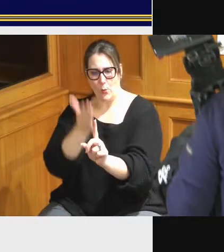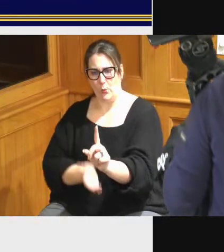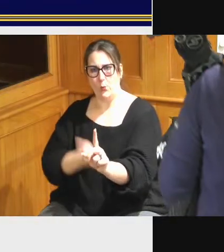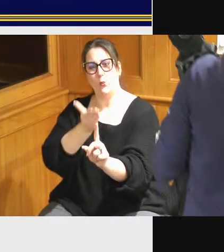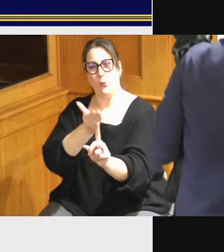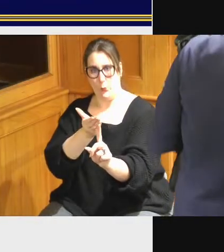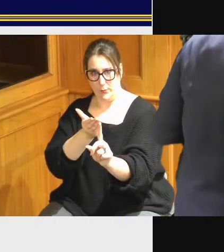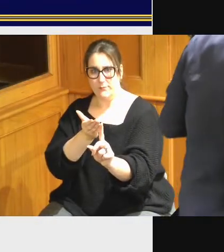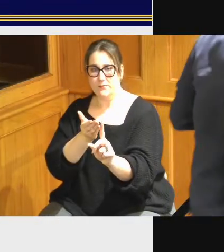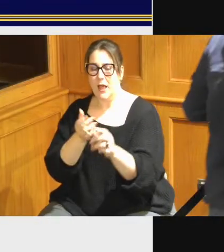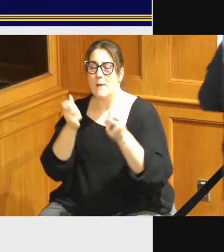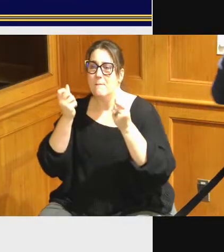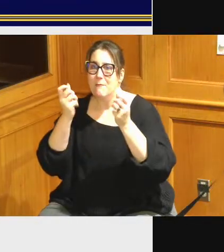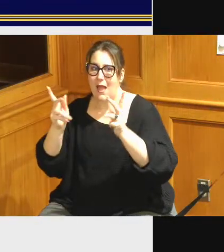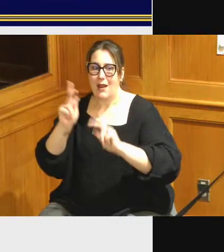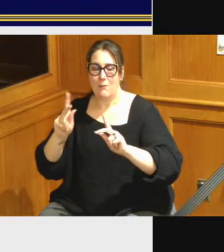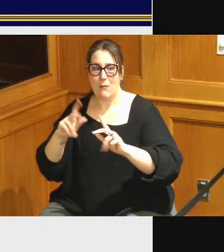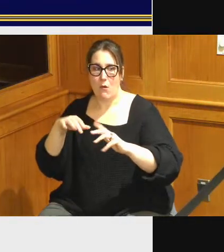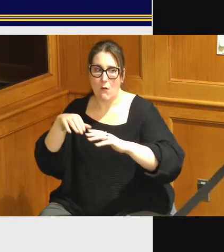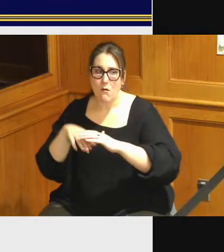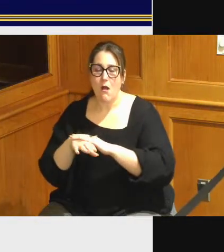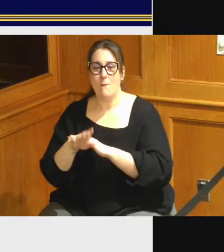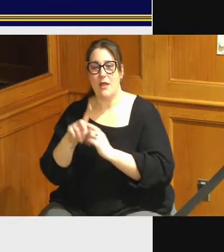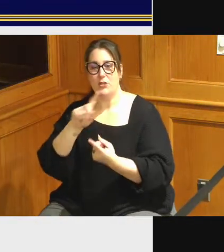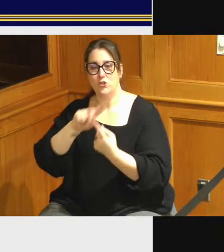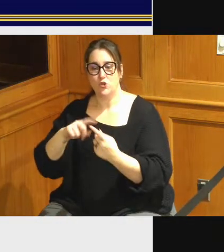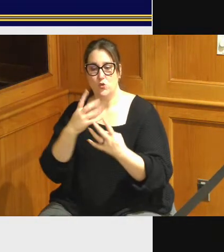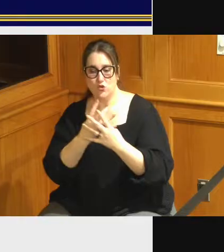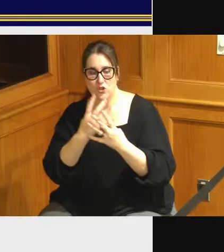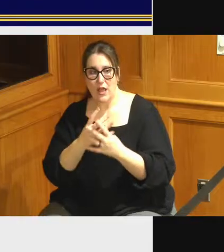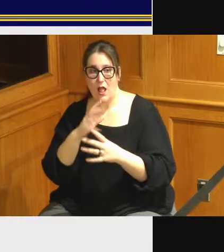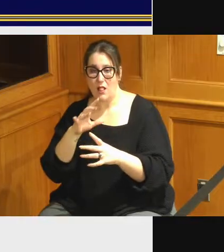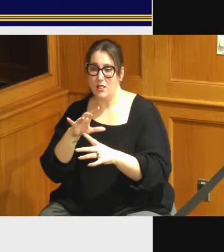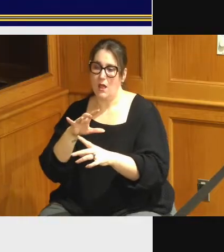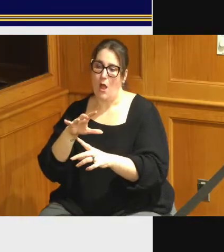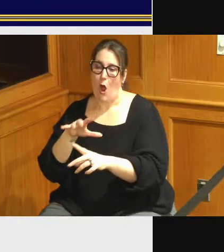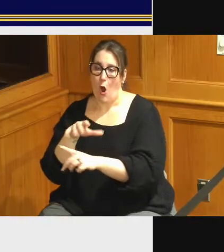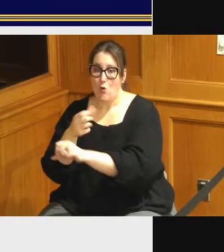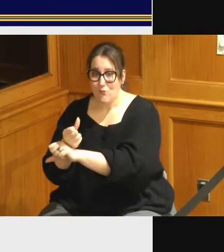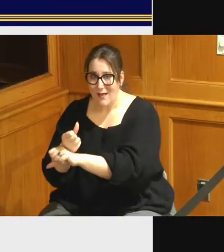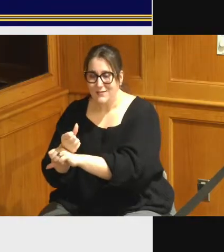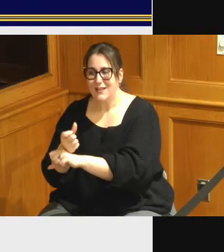have so many people that come in to our jail who are arrested and they pretend to be somebody else.